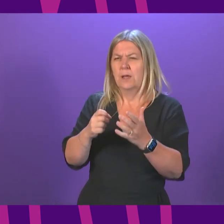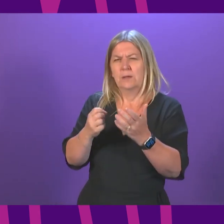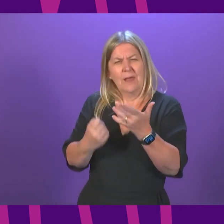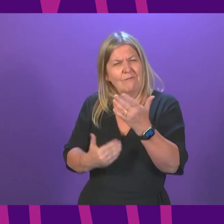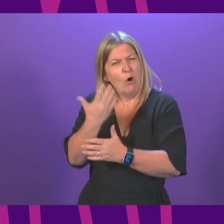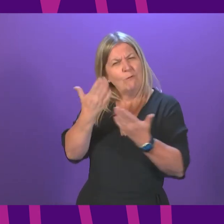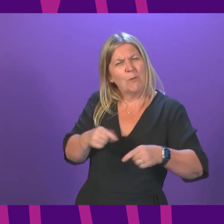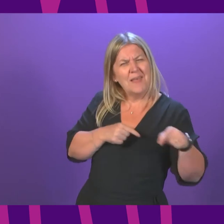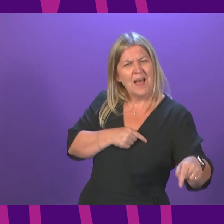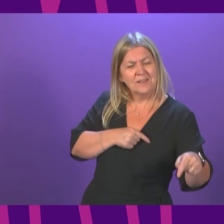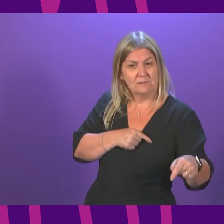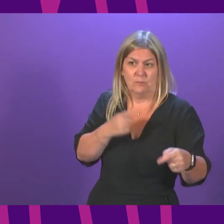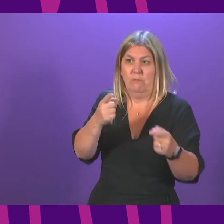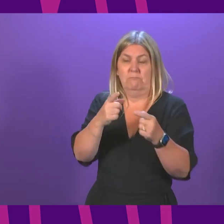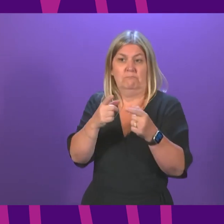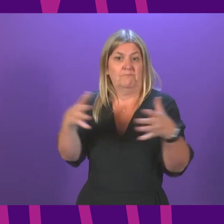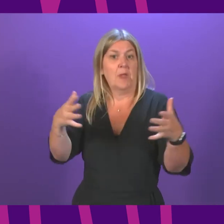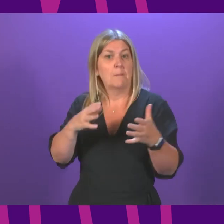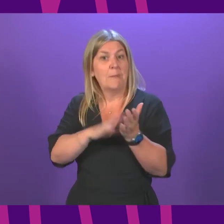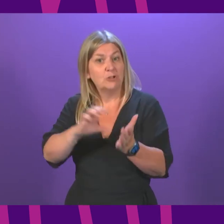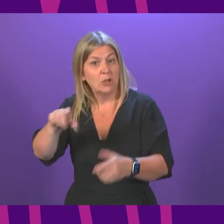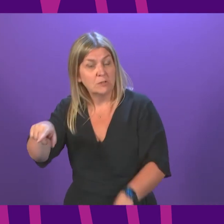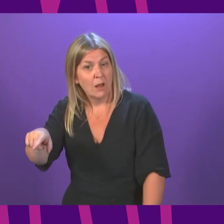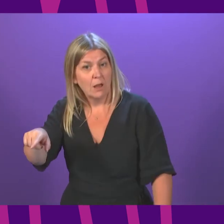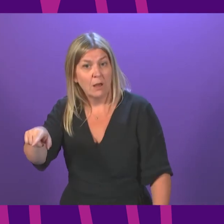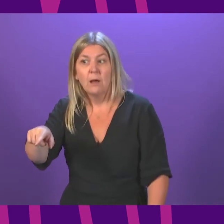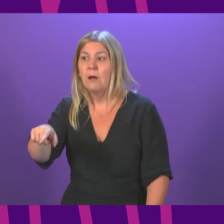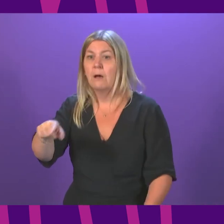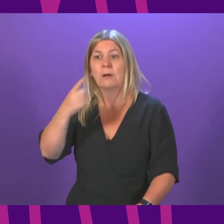how we can develop franchising as the best-practice model across public transport in the UK. That